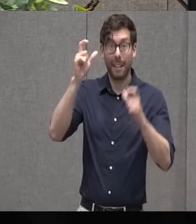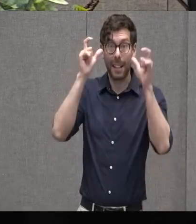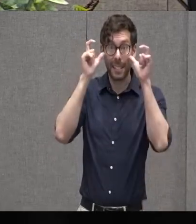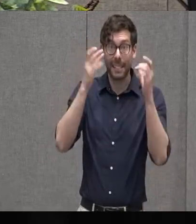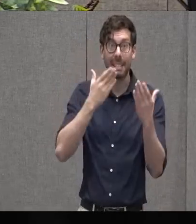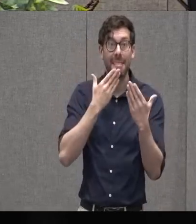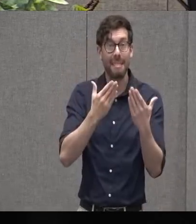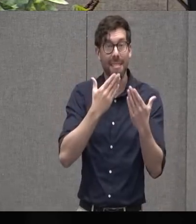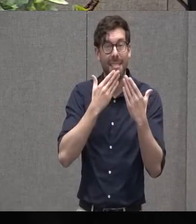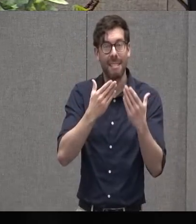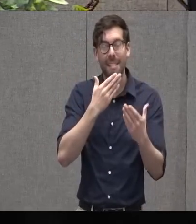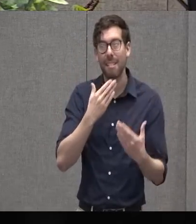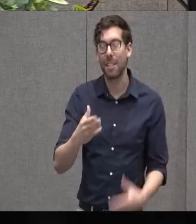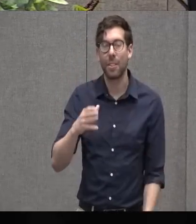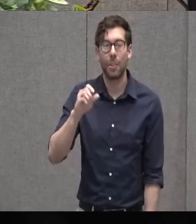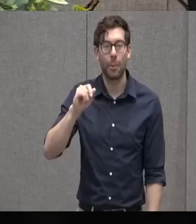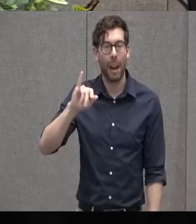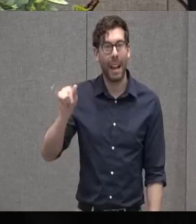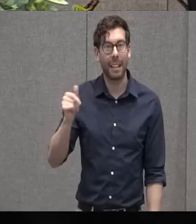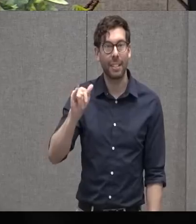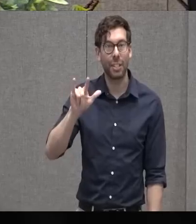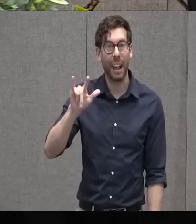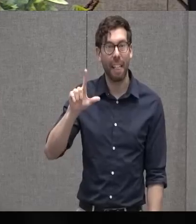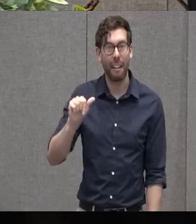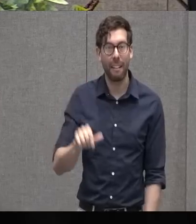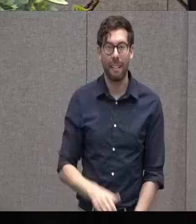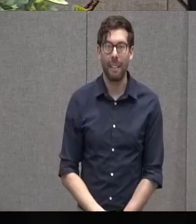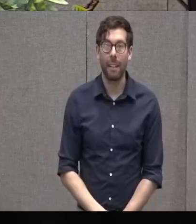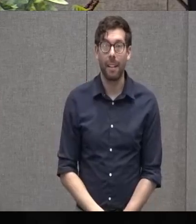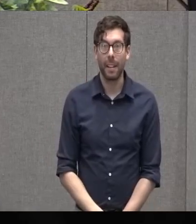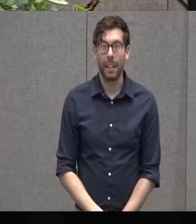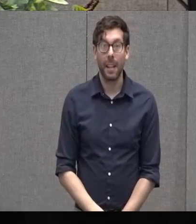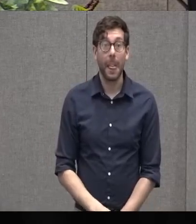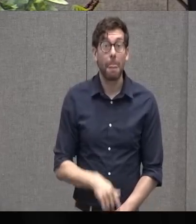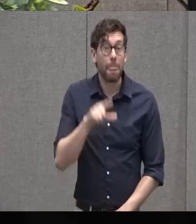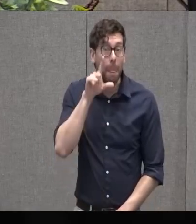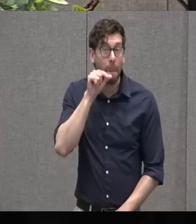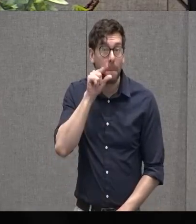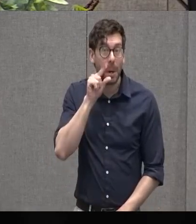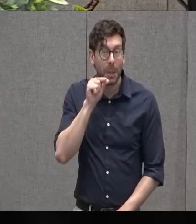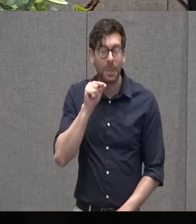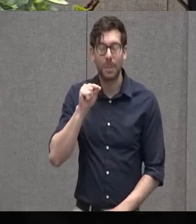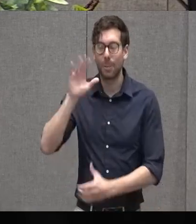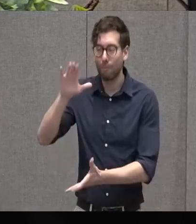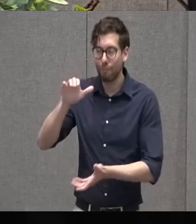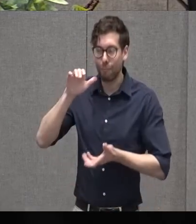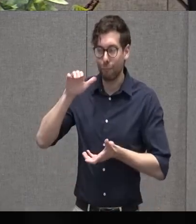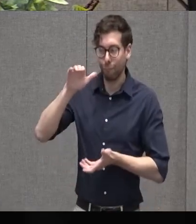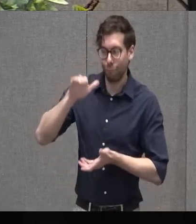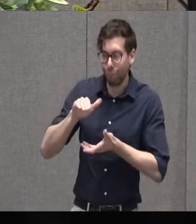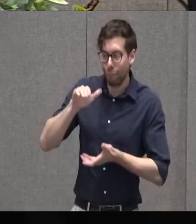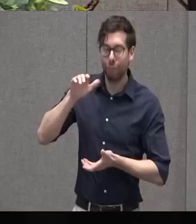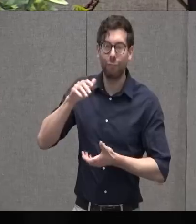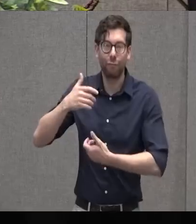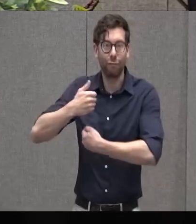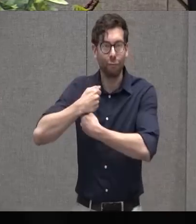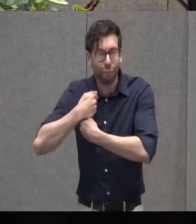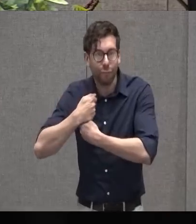These two birds are so cuddly and cozy. I'm going to make these birds $5 each as well.